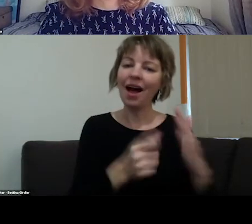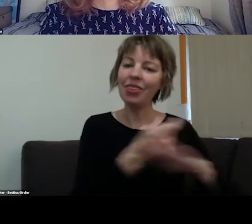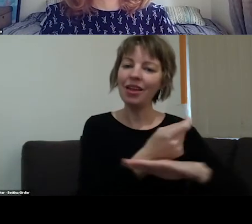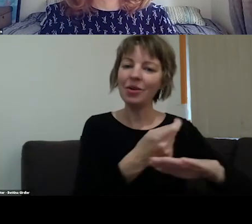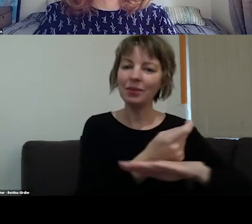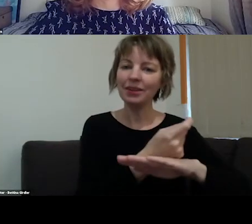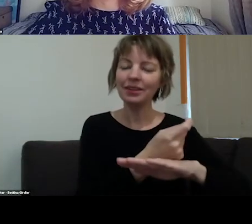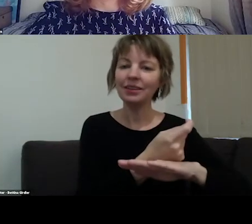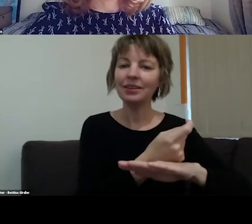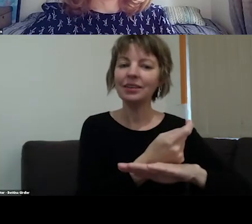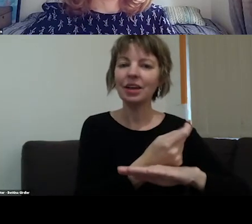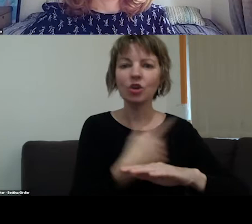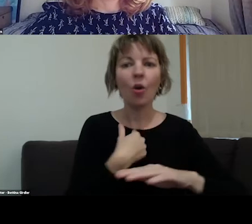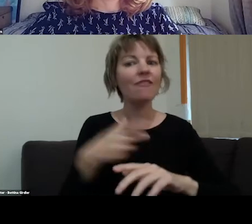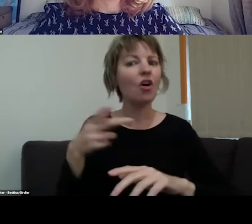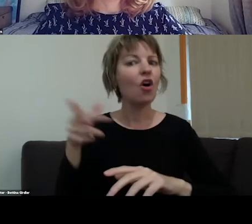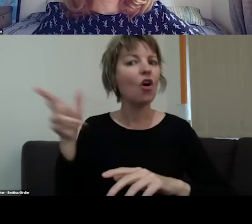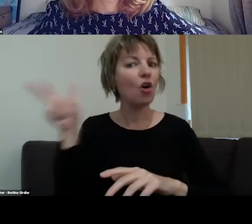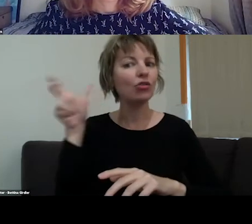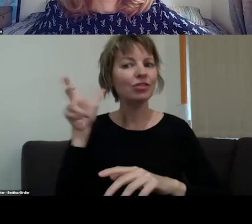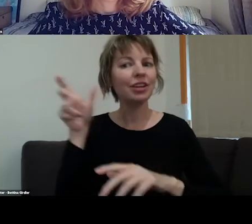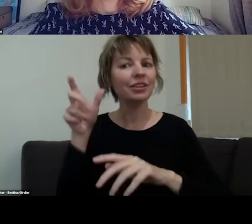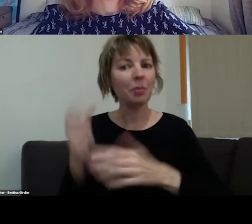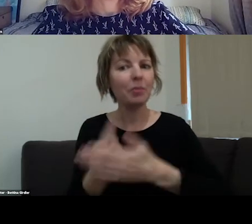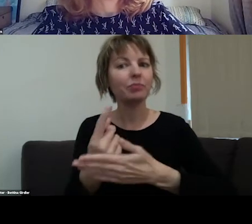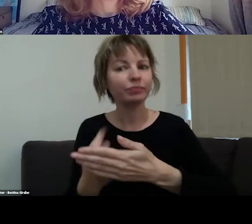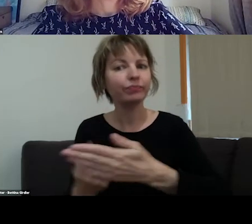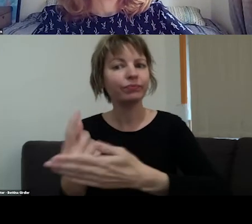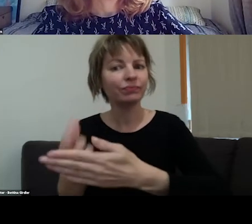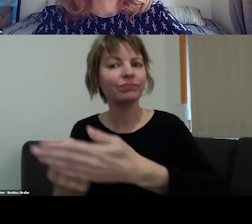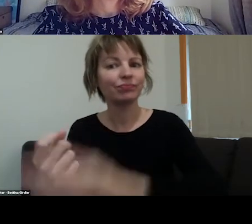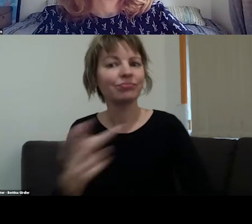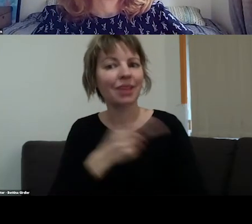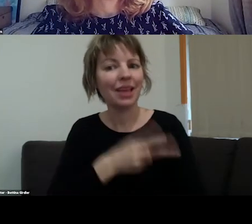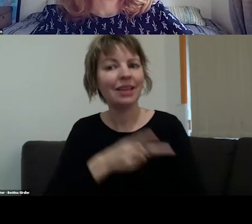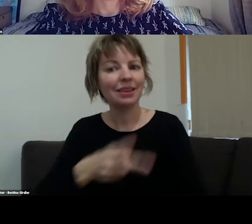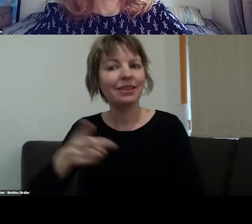more than once in the sector consultation over the past couple of weeks.